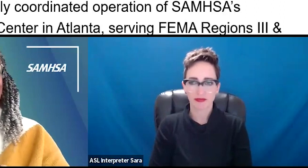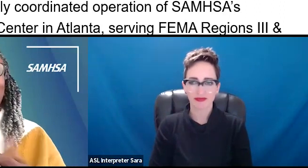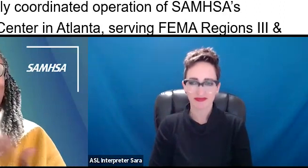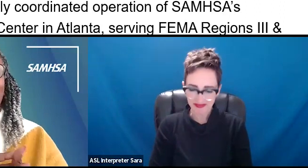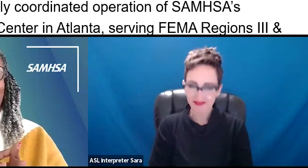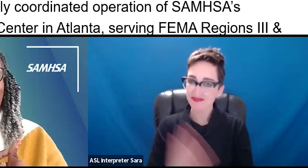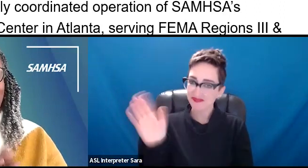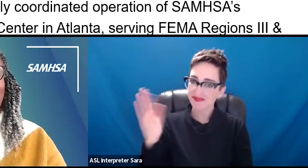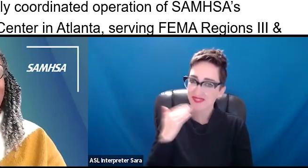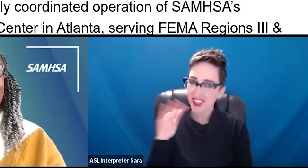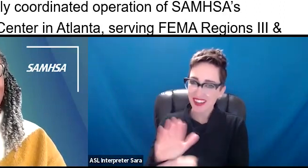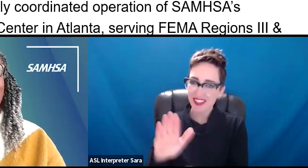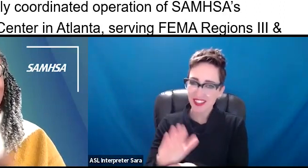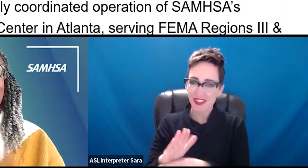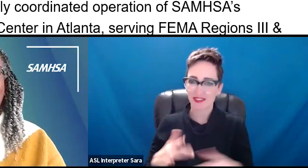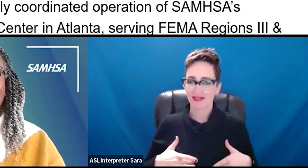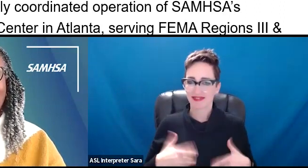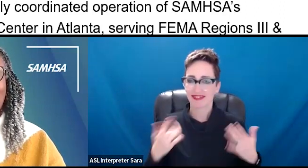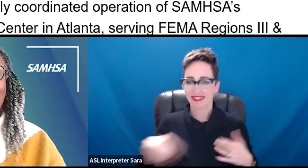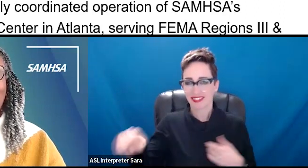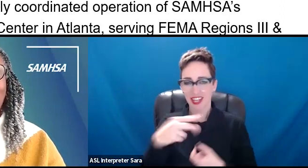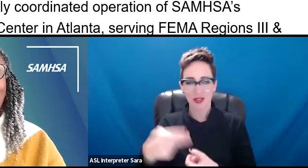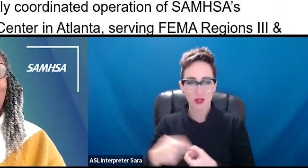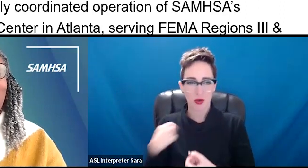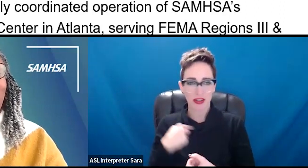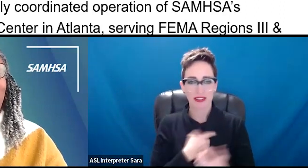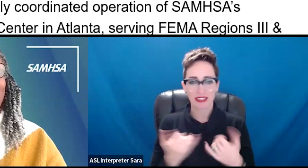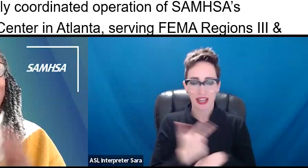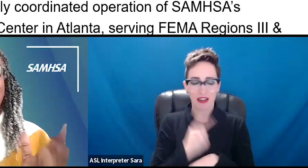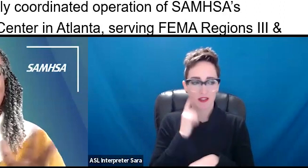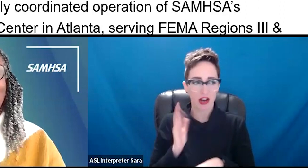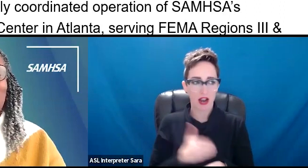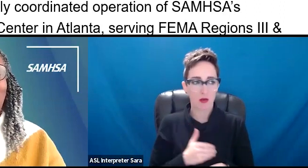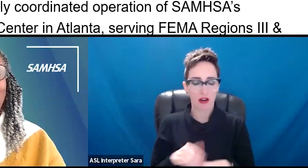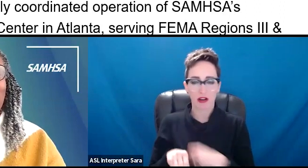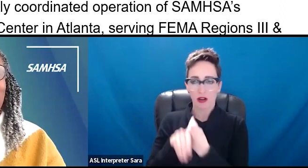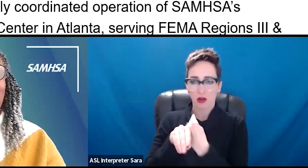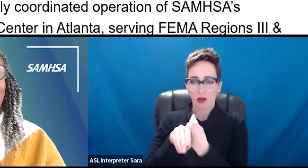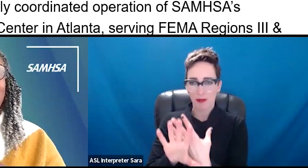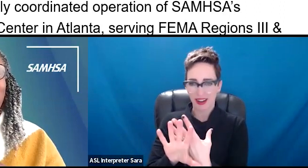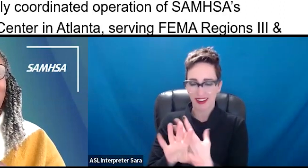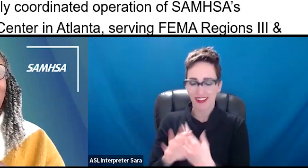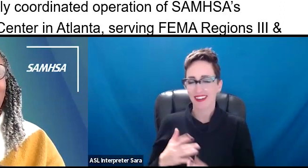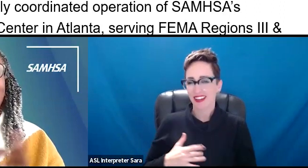We are so excited that you joined us today for this webinar and we're just thrilled to have your participation